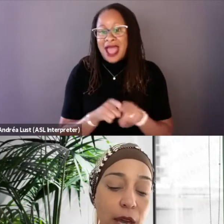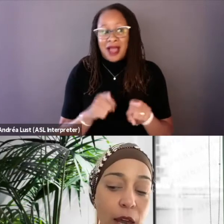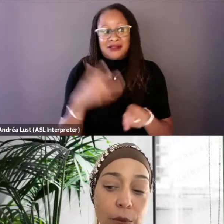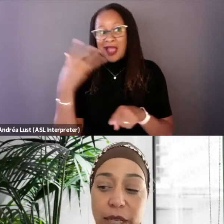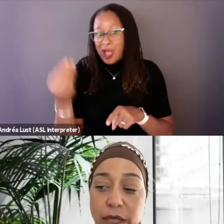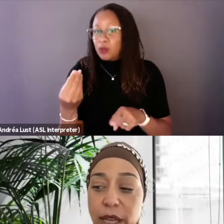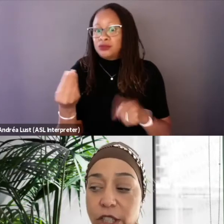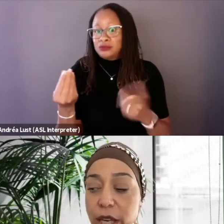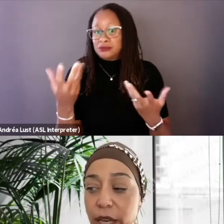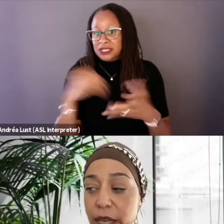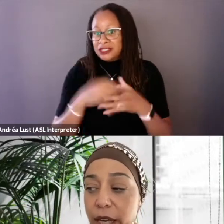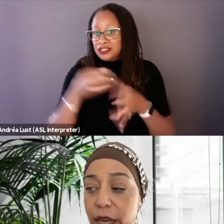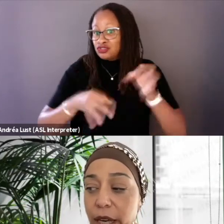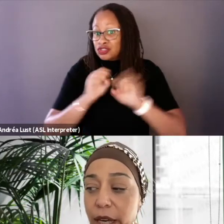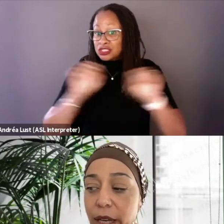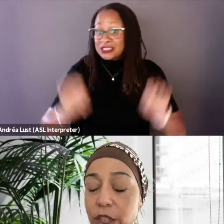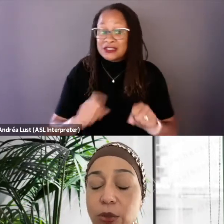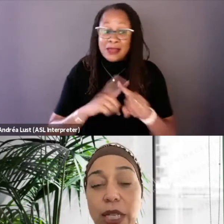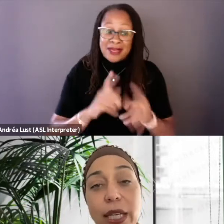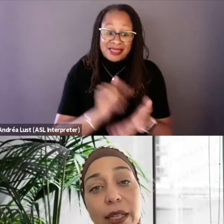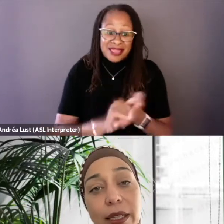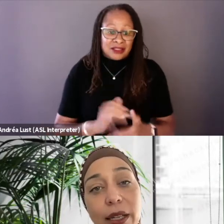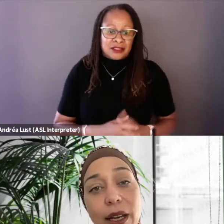But it's such a unique perspective